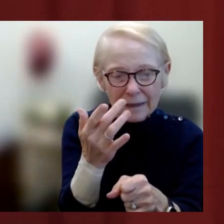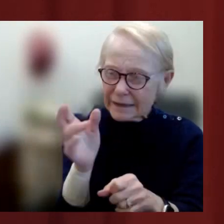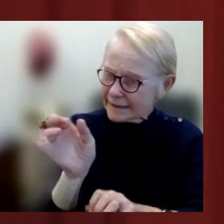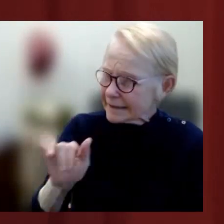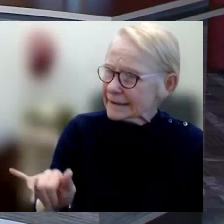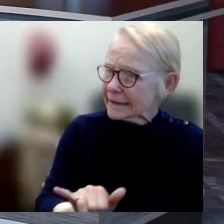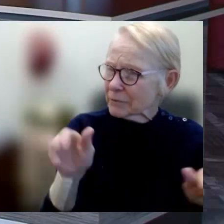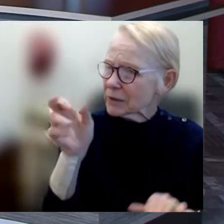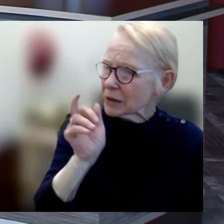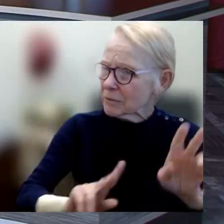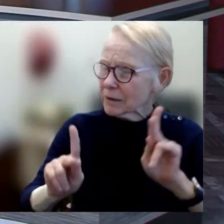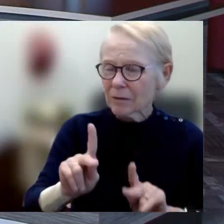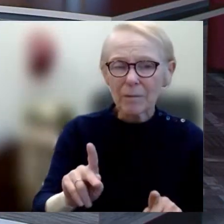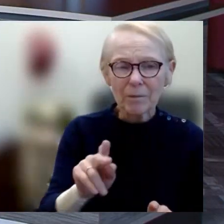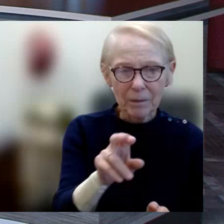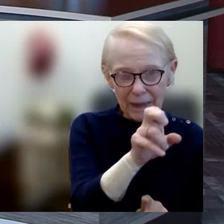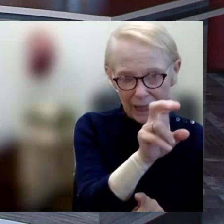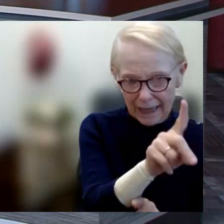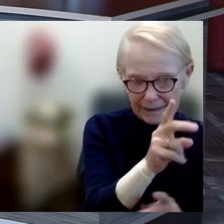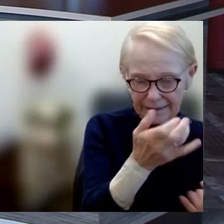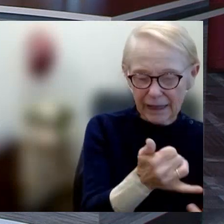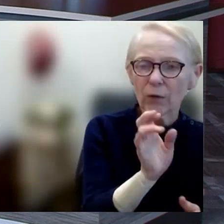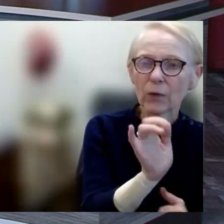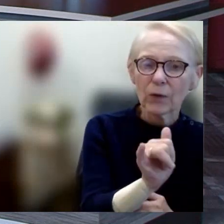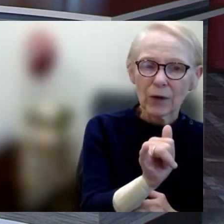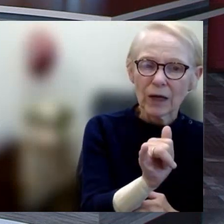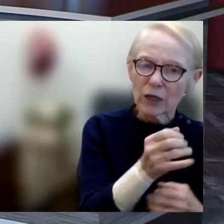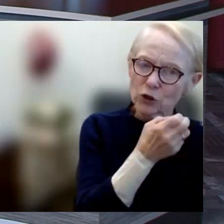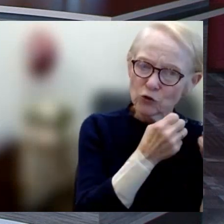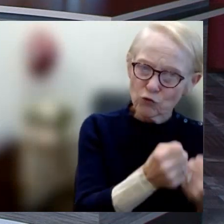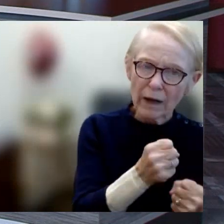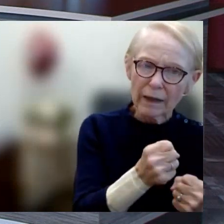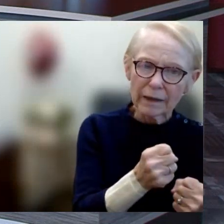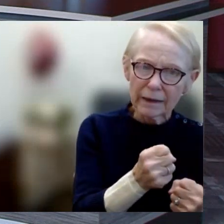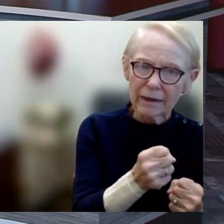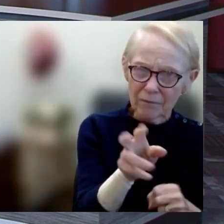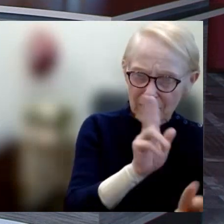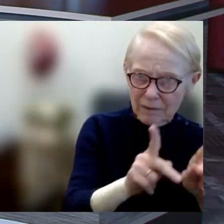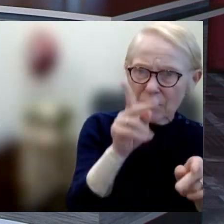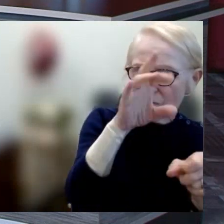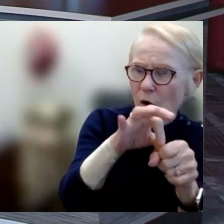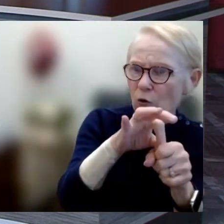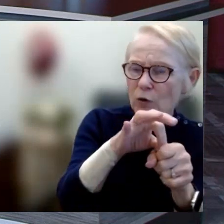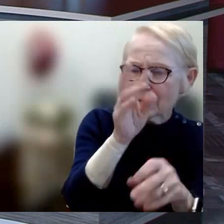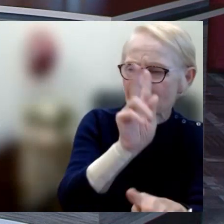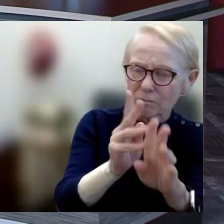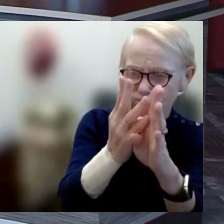well and I think I think there are is strength in numbers um so um you know again everybody's